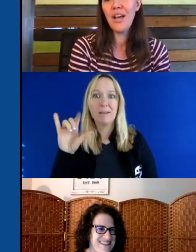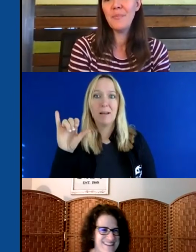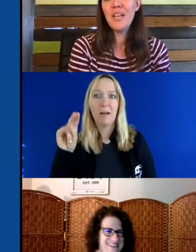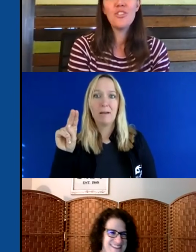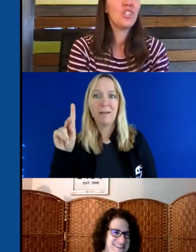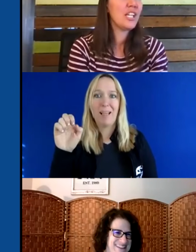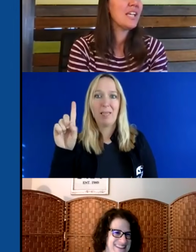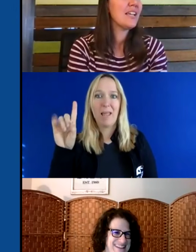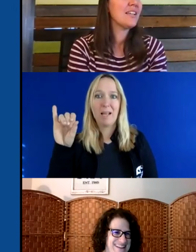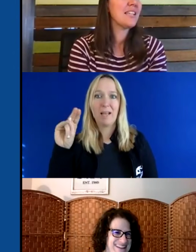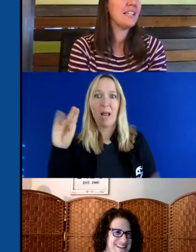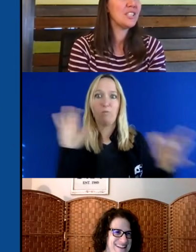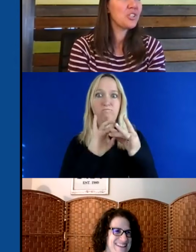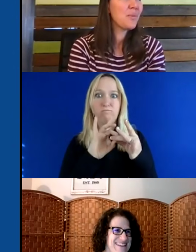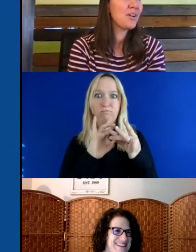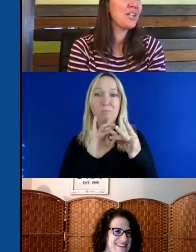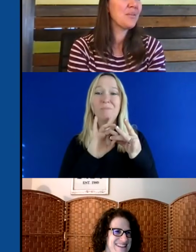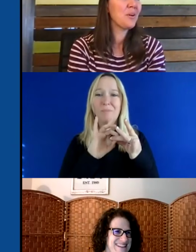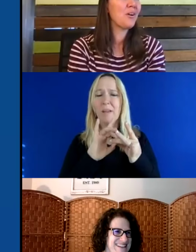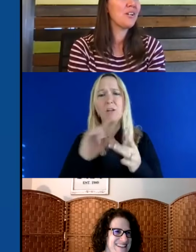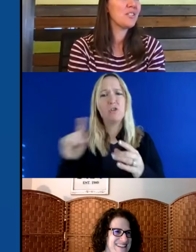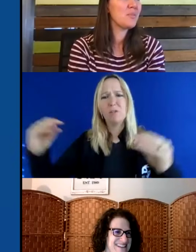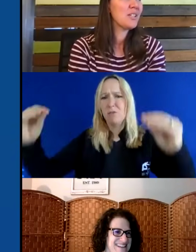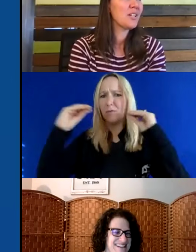She is a digital marketing pro, a speaker,